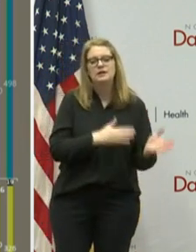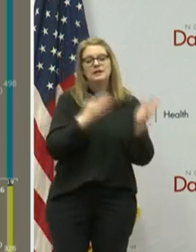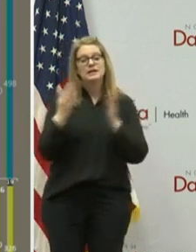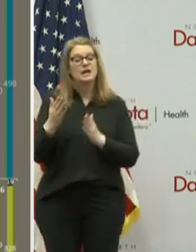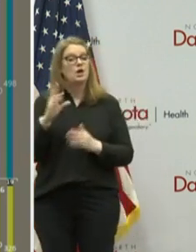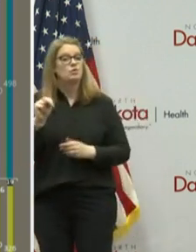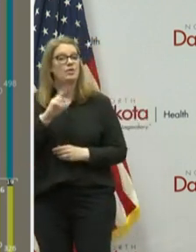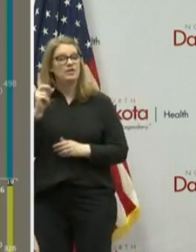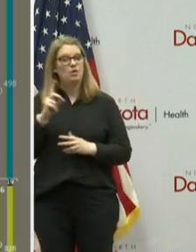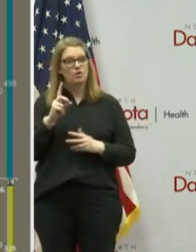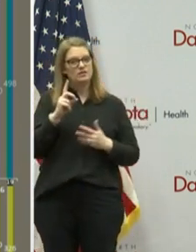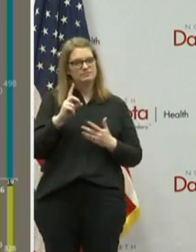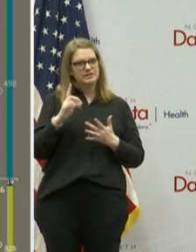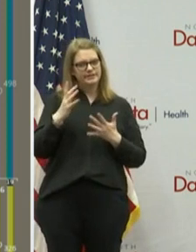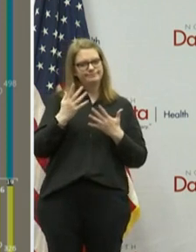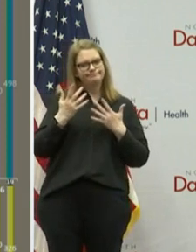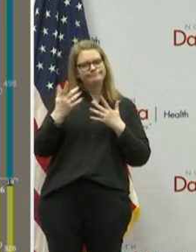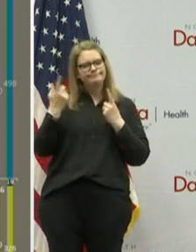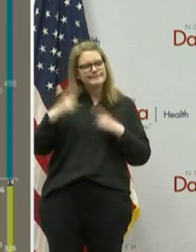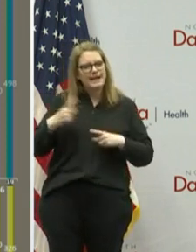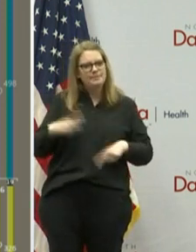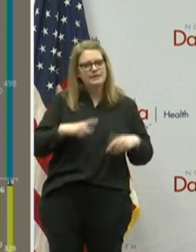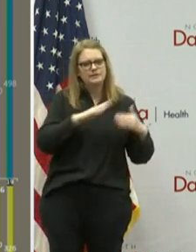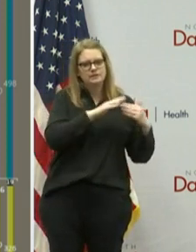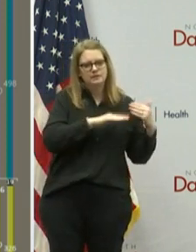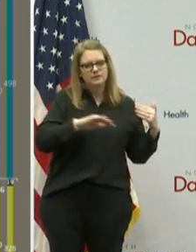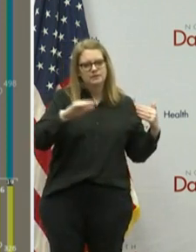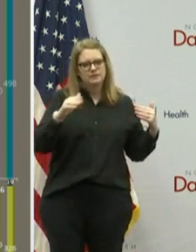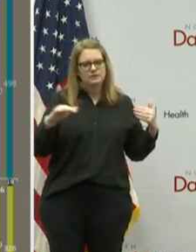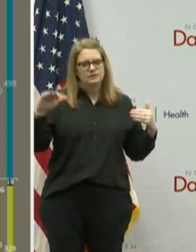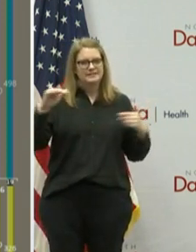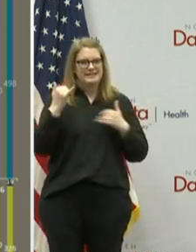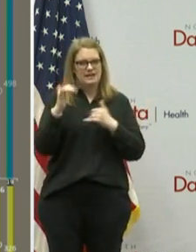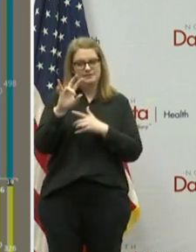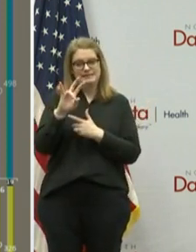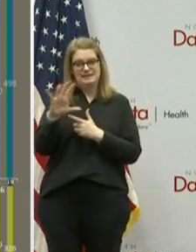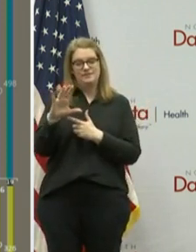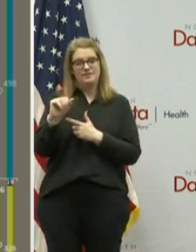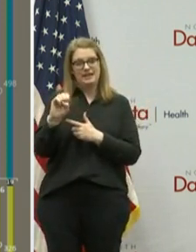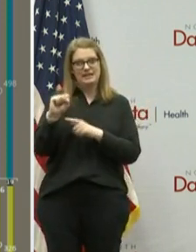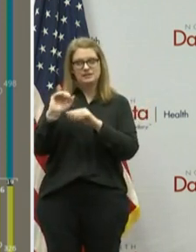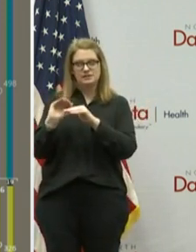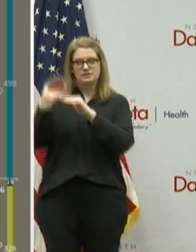WE WERE IN THE TEENS BUT THIS IS NOWHERE NEAR THE HOSPITAL CAPACITY. LOOKING AT THE NEXT SLIDE IN